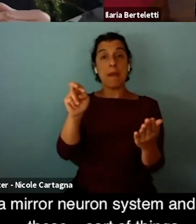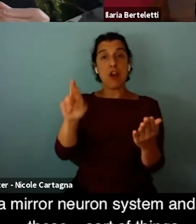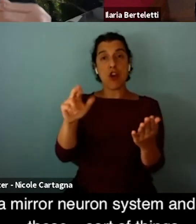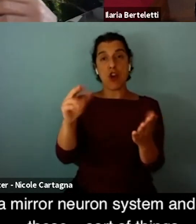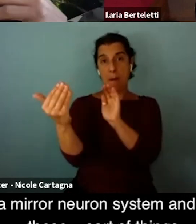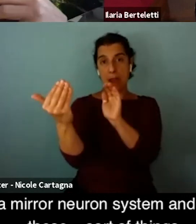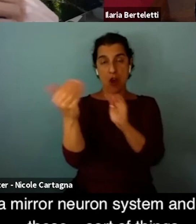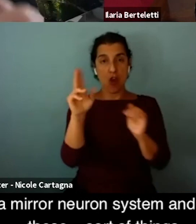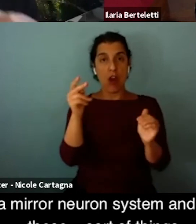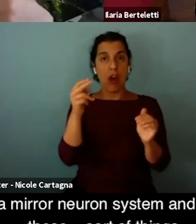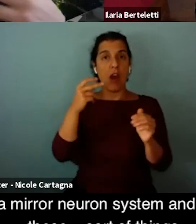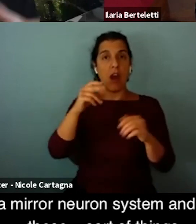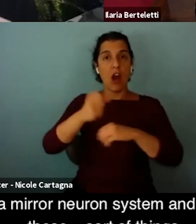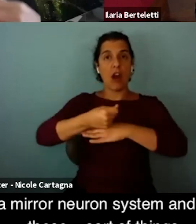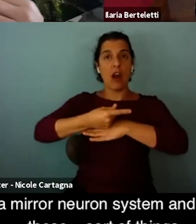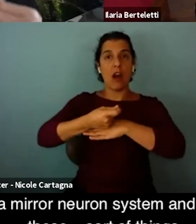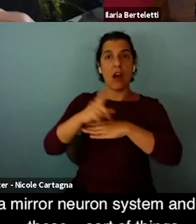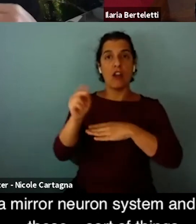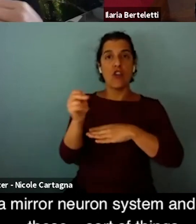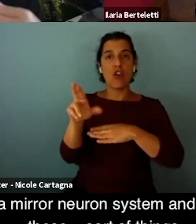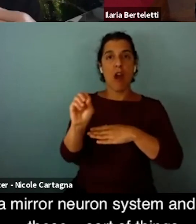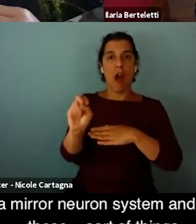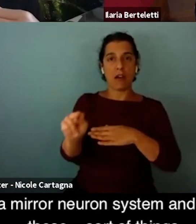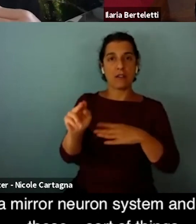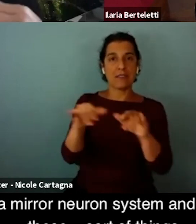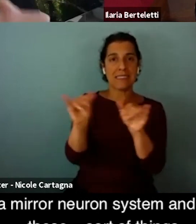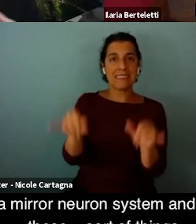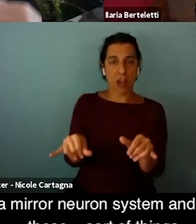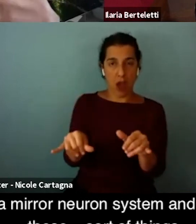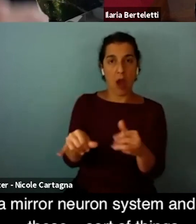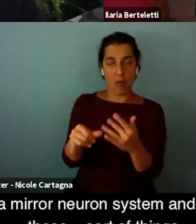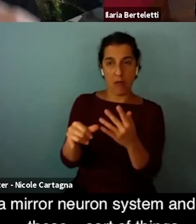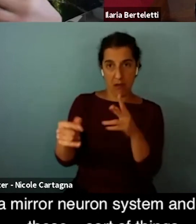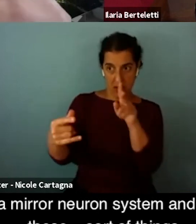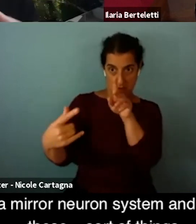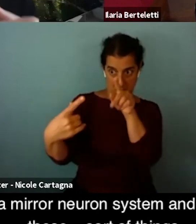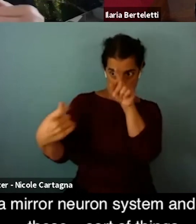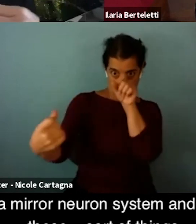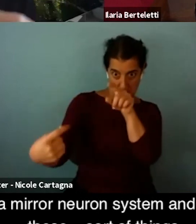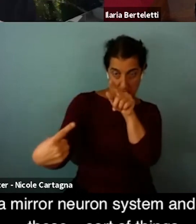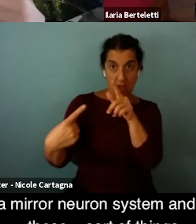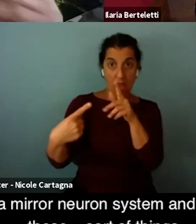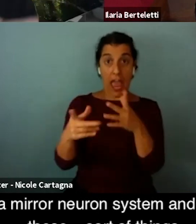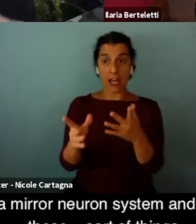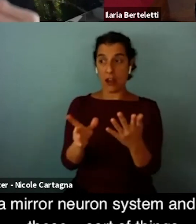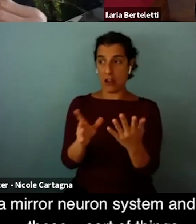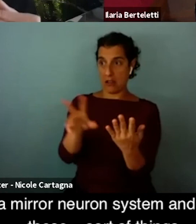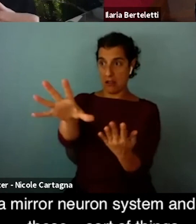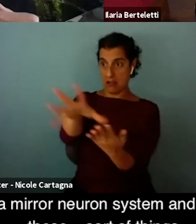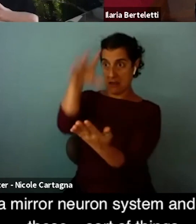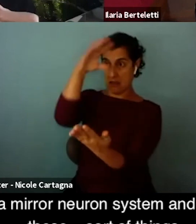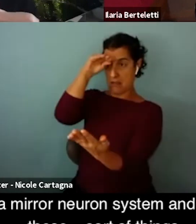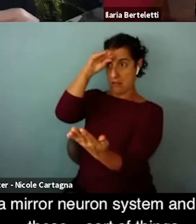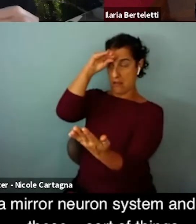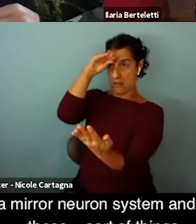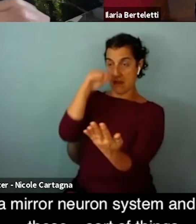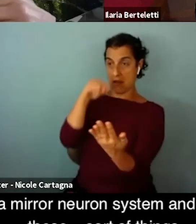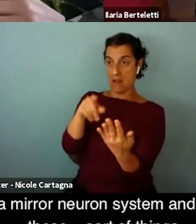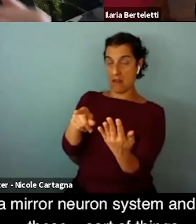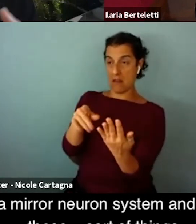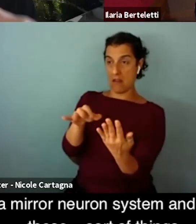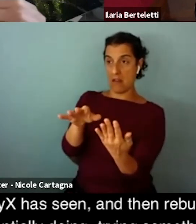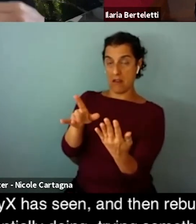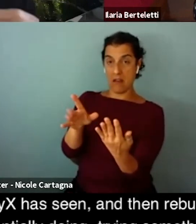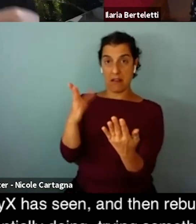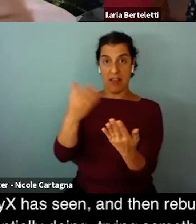and and and then sort of creating by by taking some of these these sort of things that uh babies